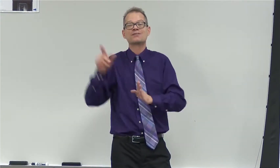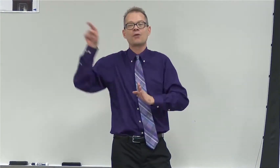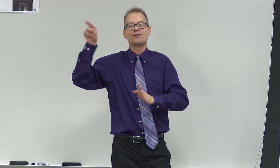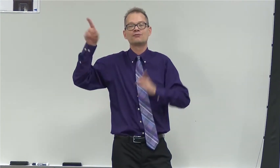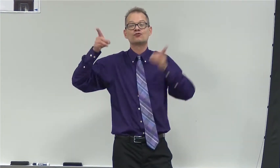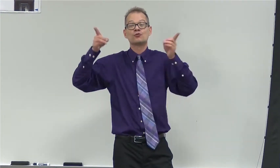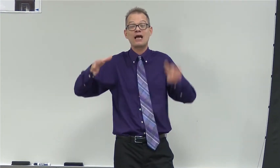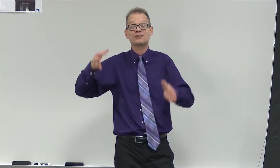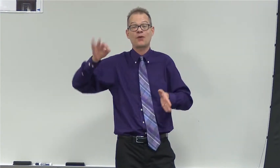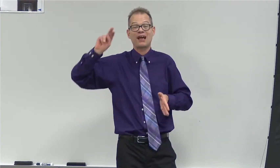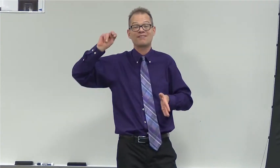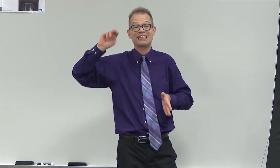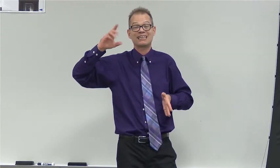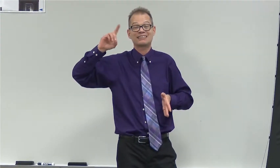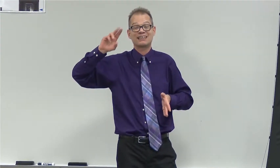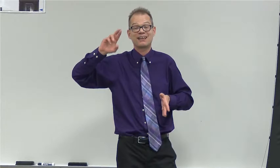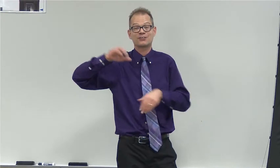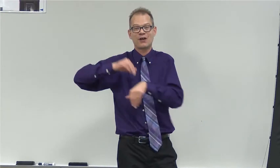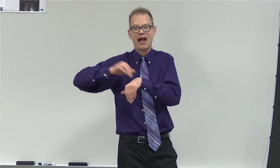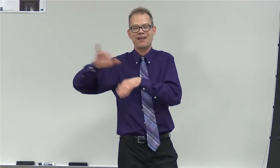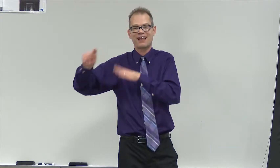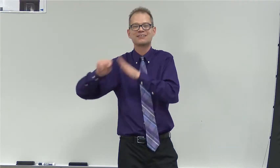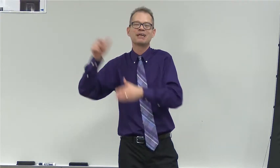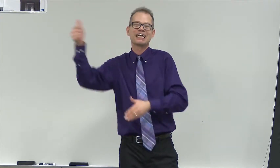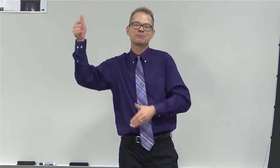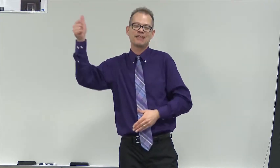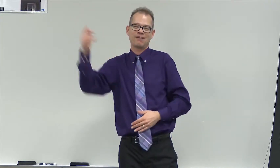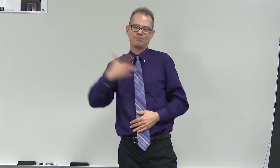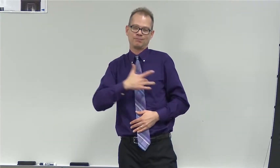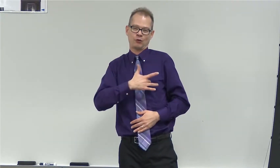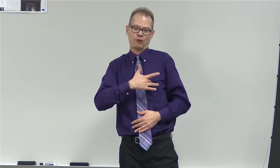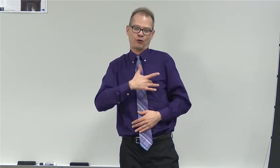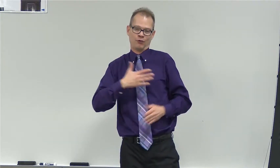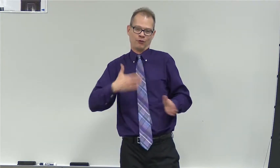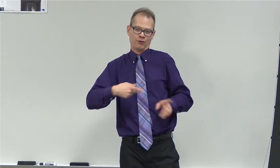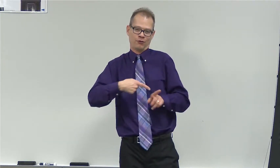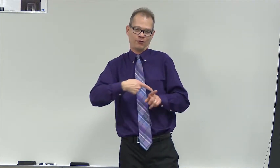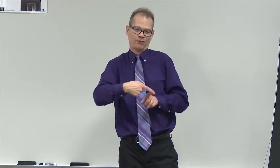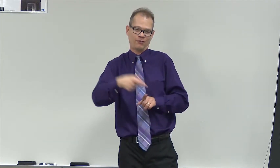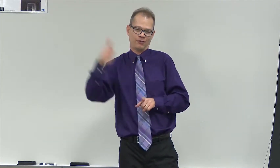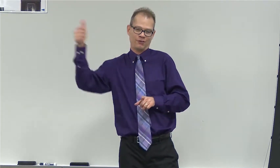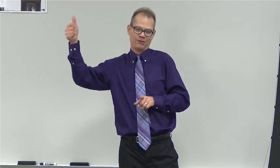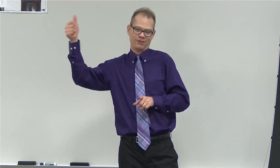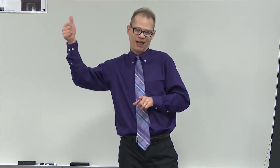The director of NCDHR at that time was a cardiologist,